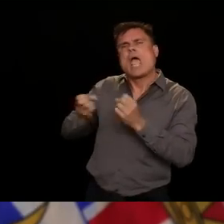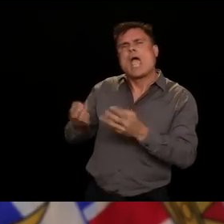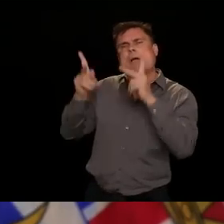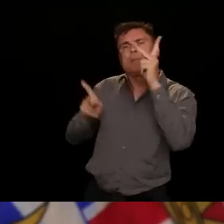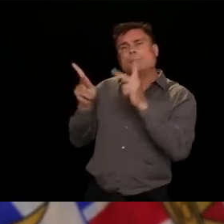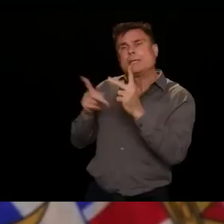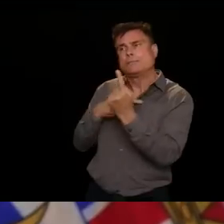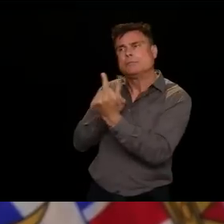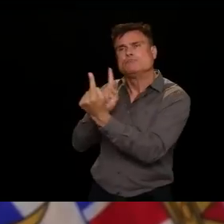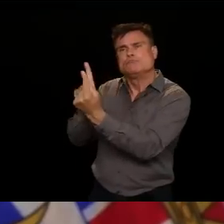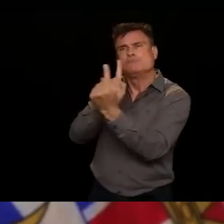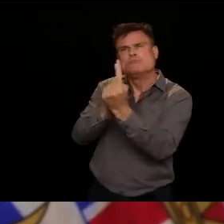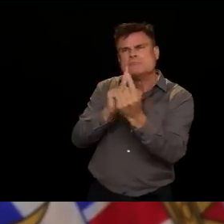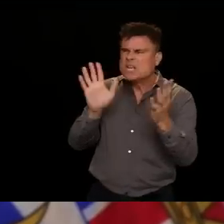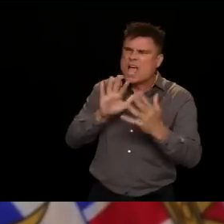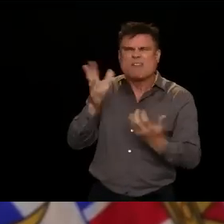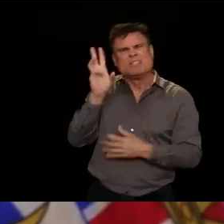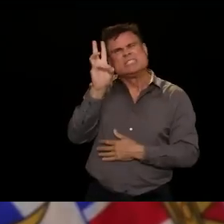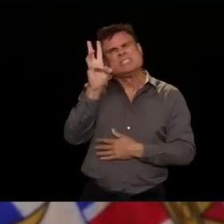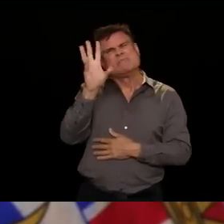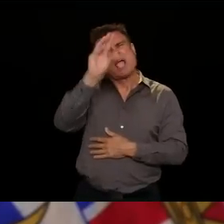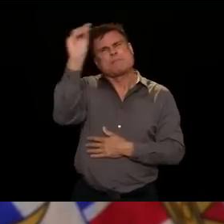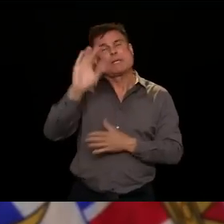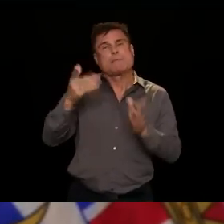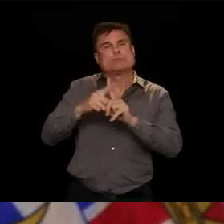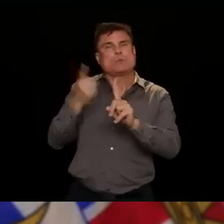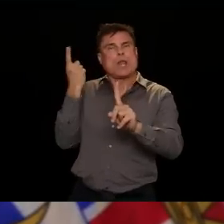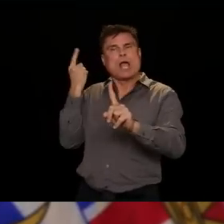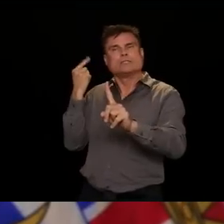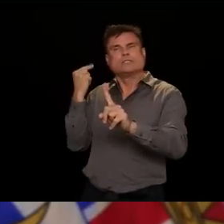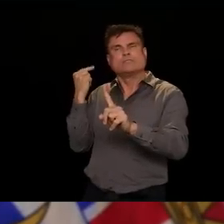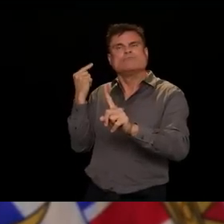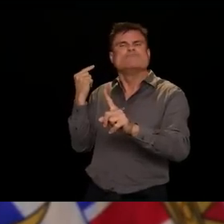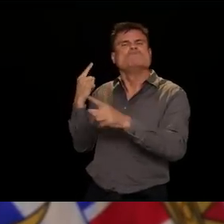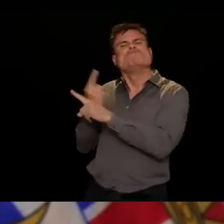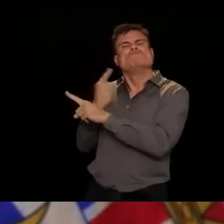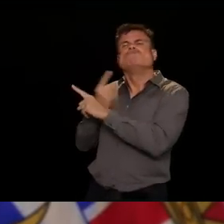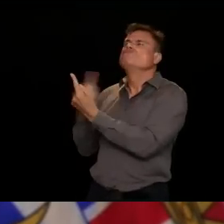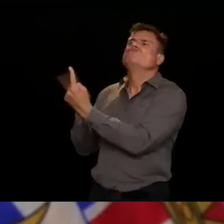do you start getting nervous about what comes next and how much increased we anticipate phase 3 will bring?